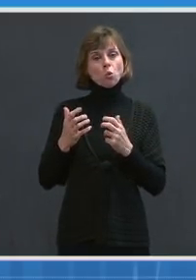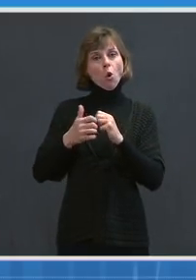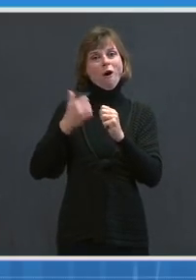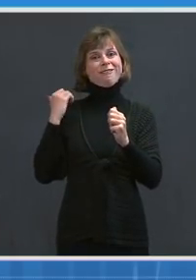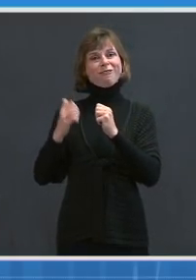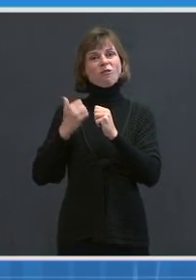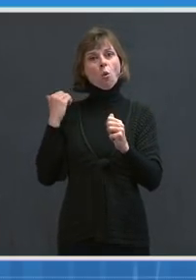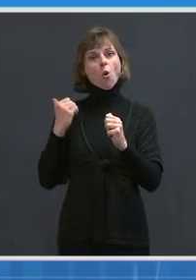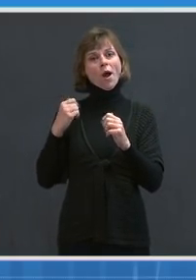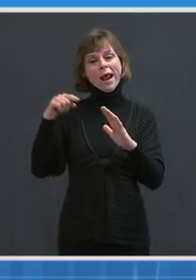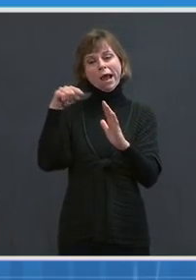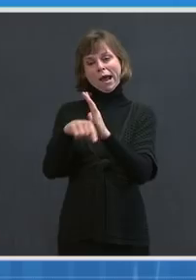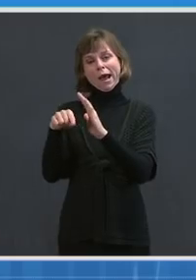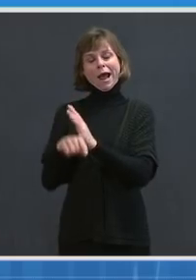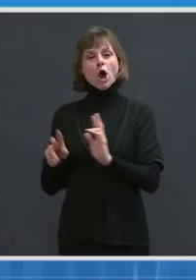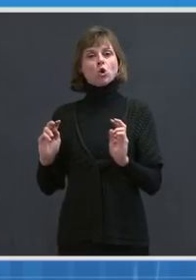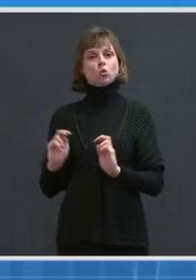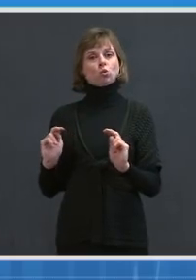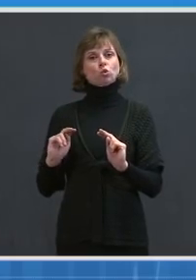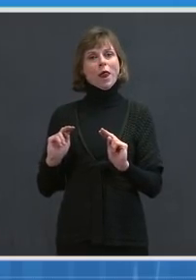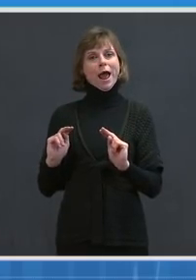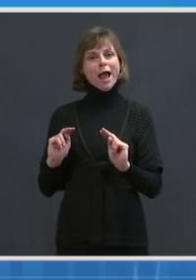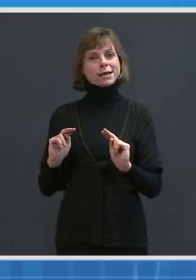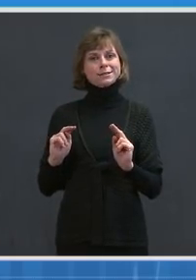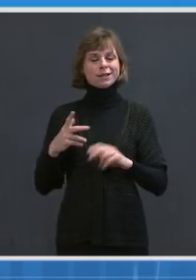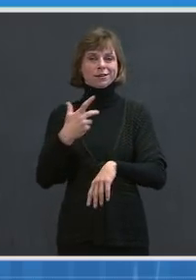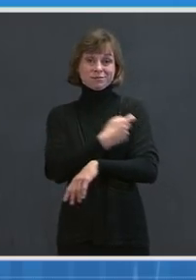This has important implications for vaccines,